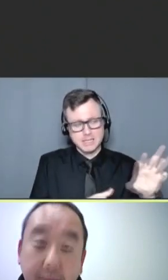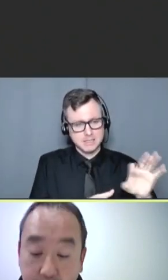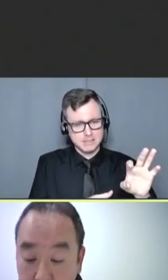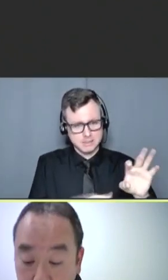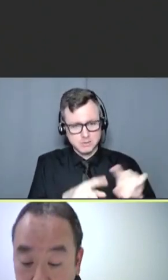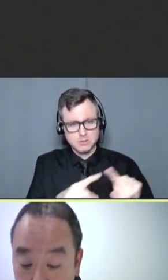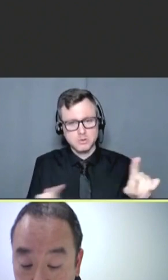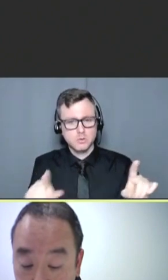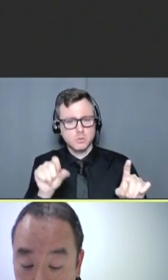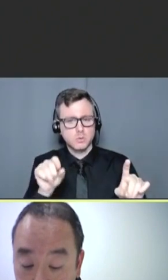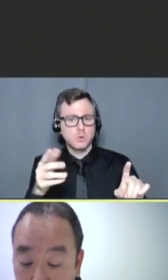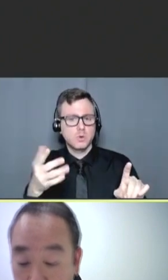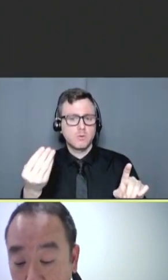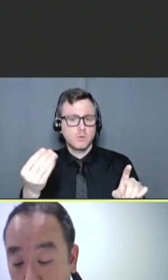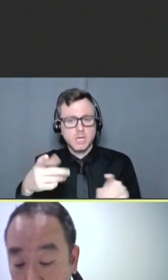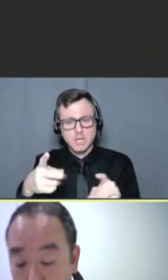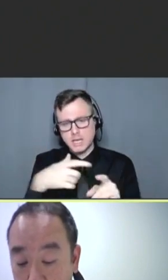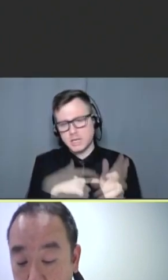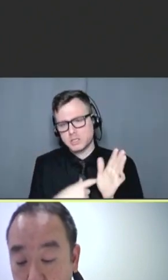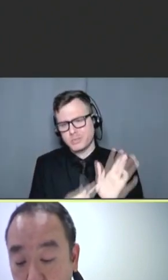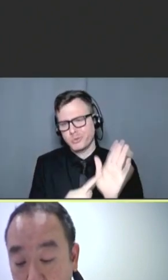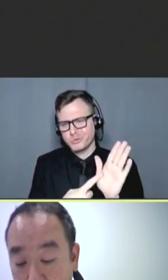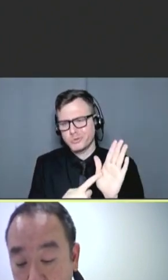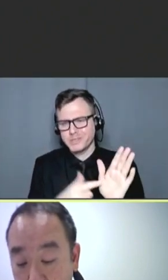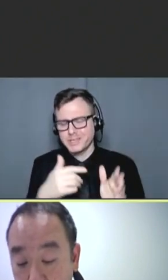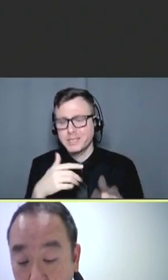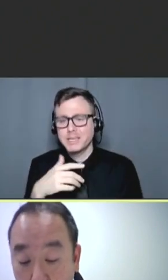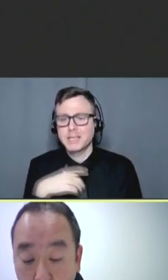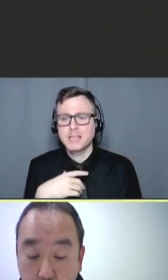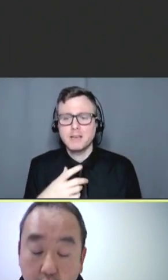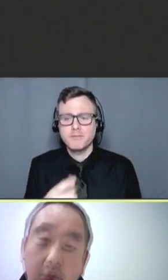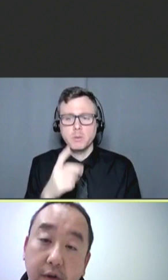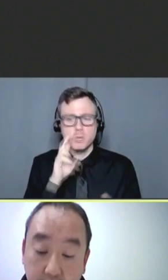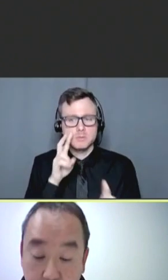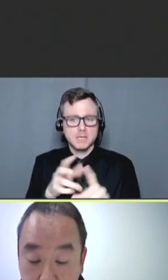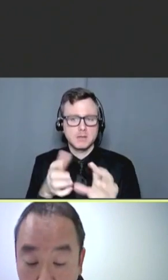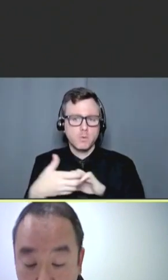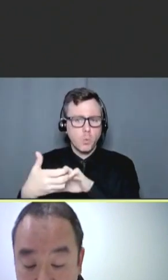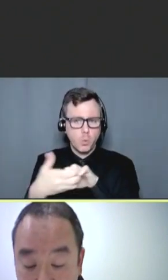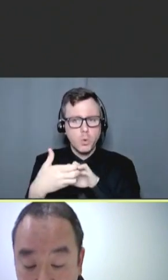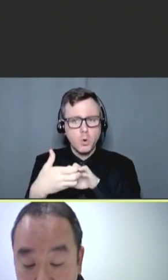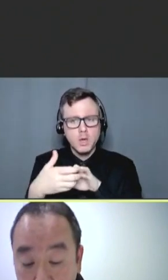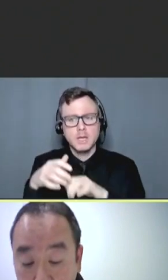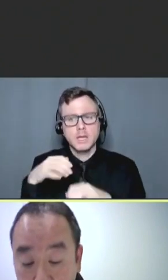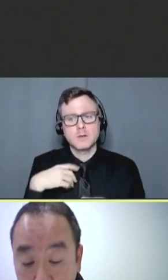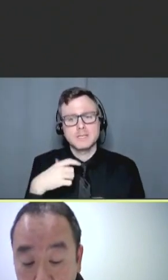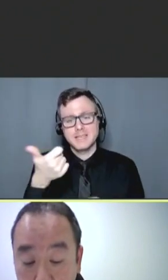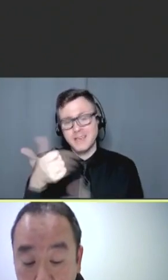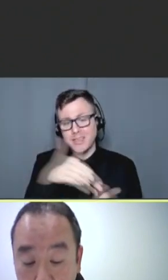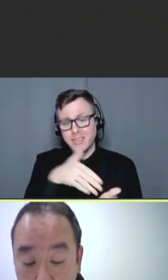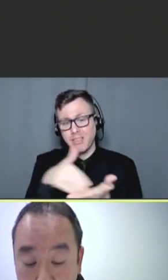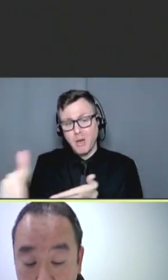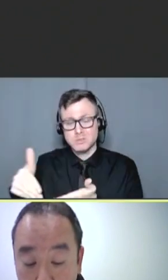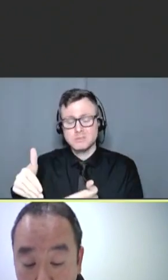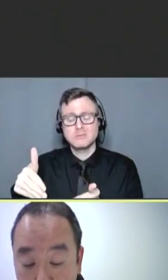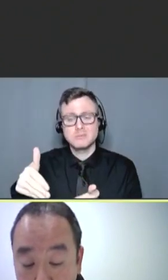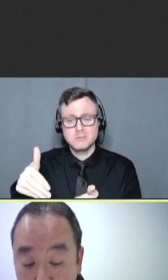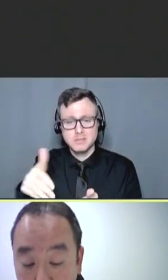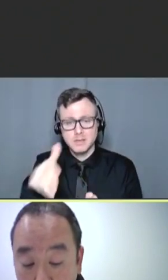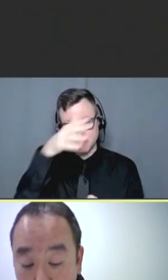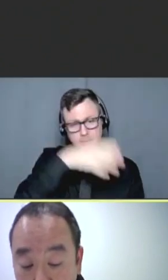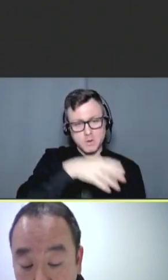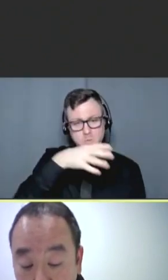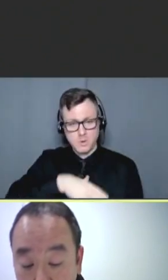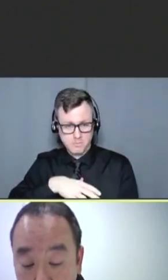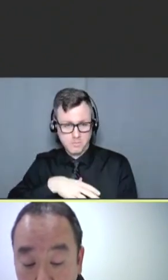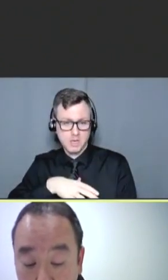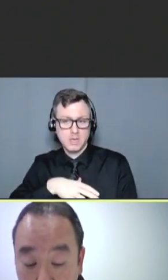demonstrates that this was prospective cohort of over 10,000 men and women and adolescent boys